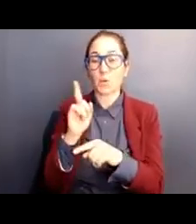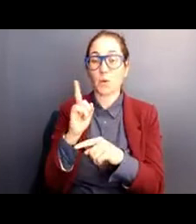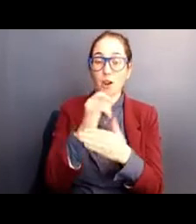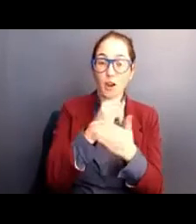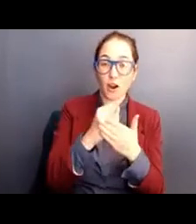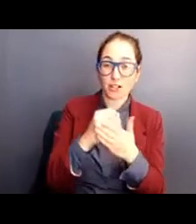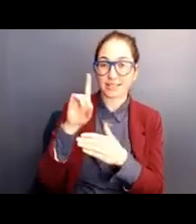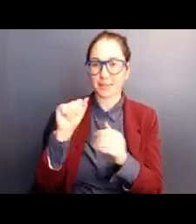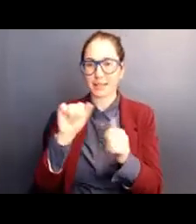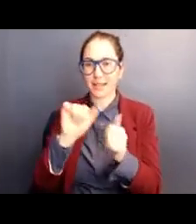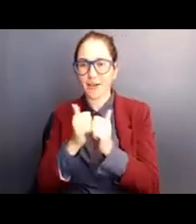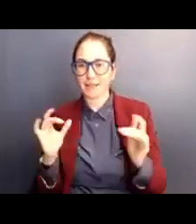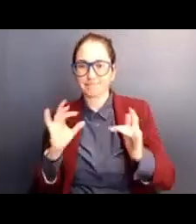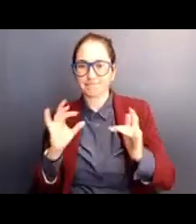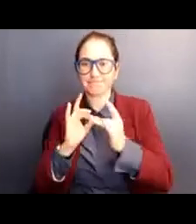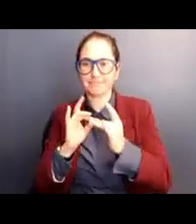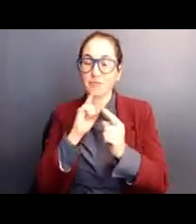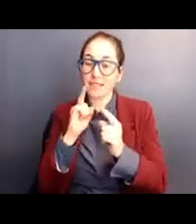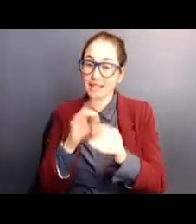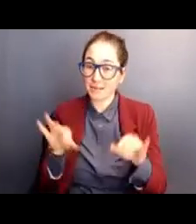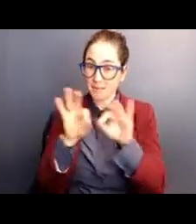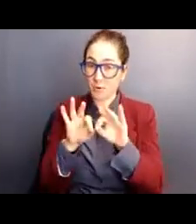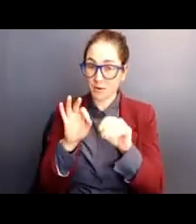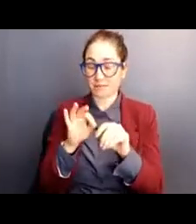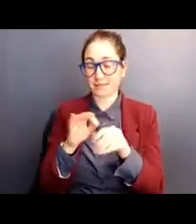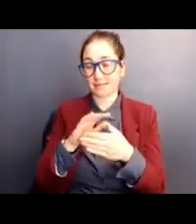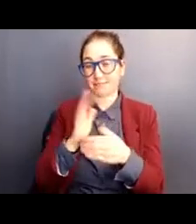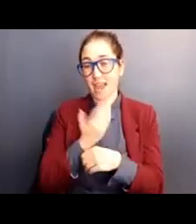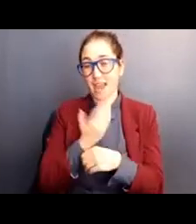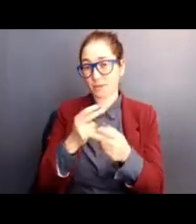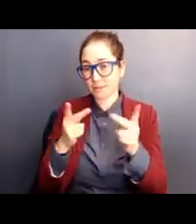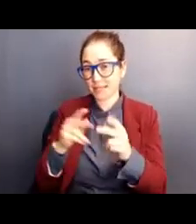And how important it is to make our spaces accessible to